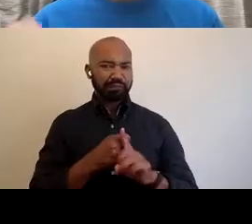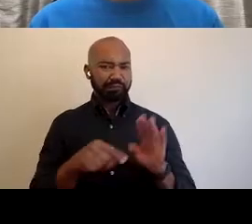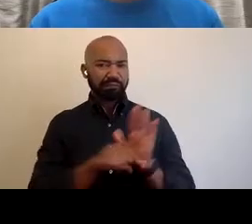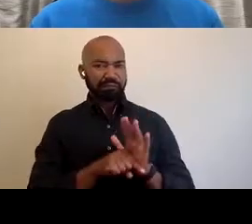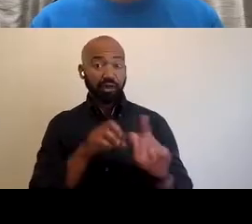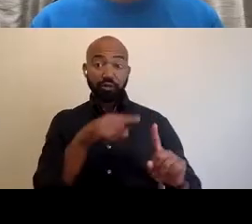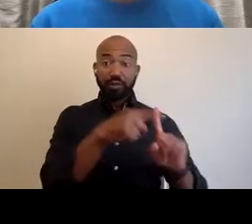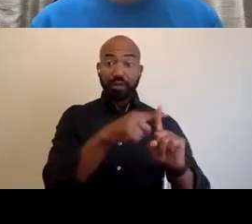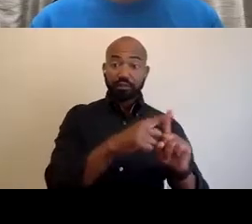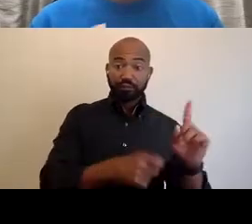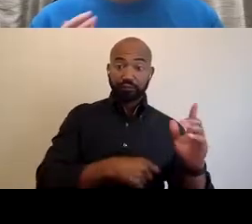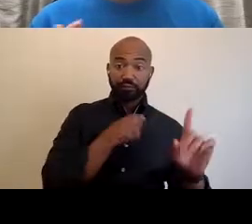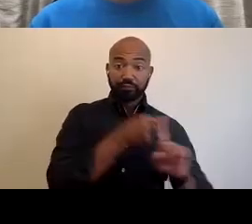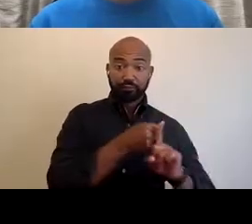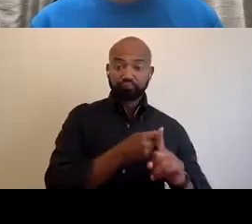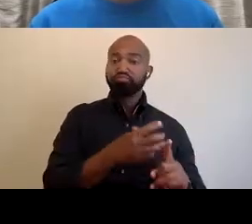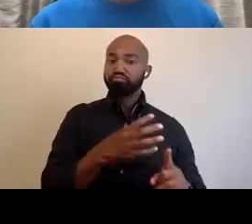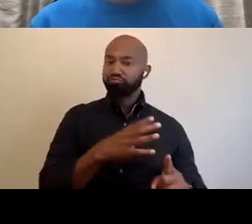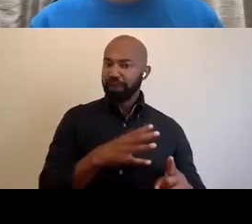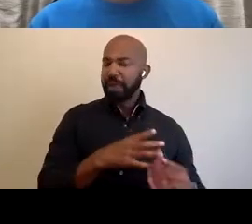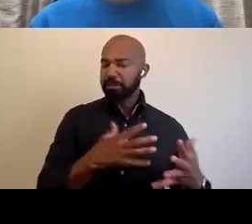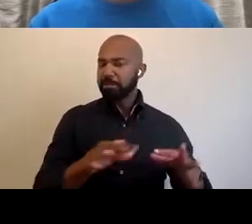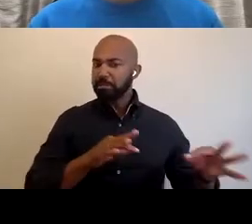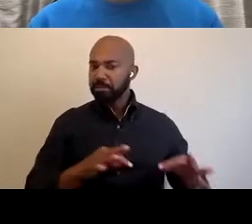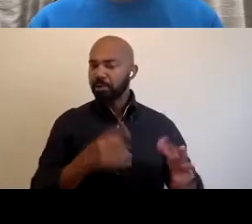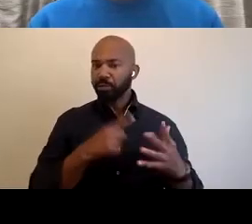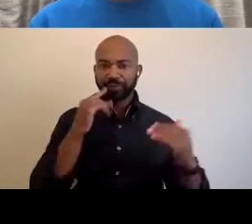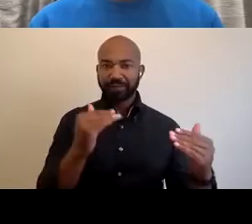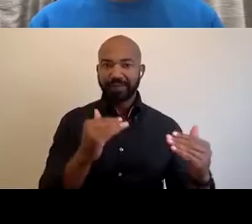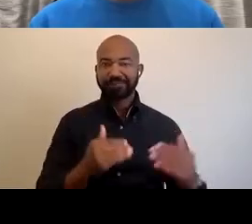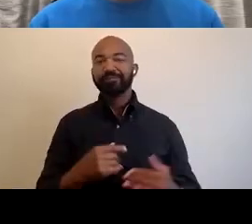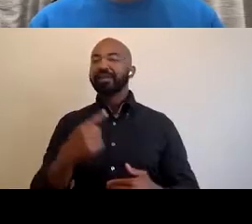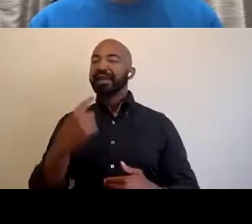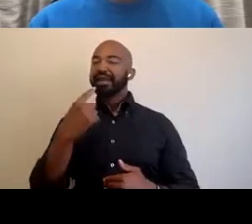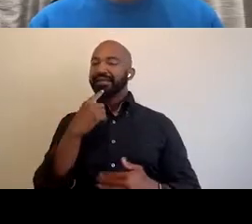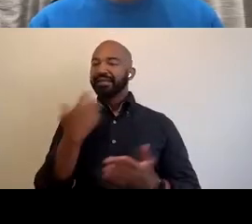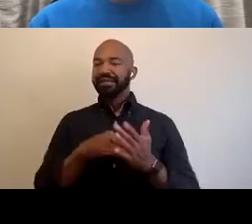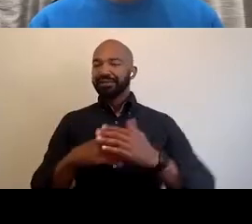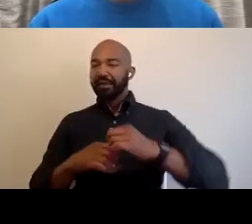And so I call it the backbone of HRT prescribing. Again, we're gonna get into this a little bit more